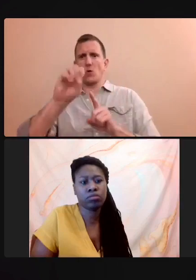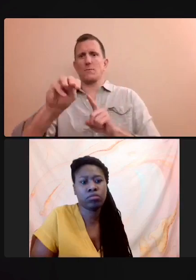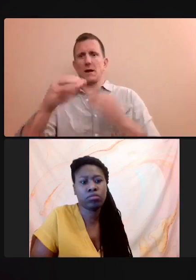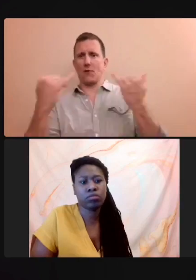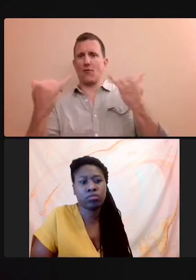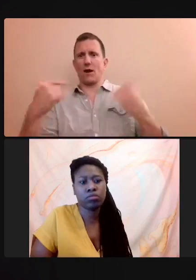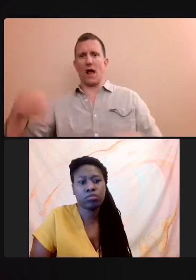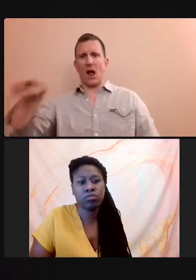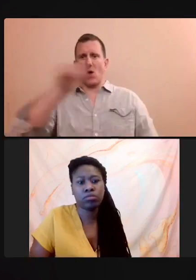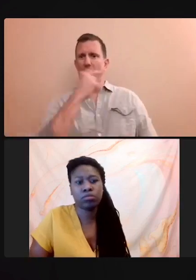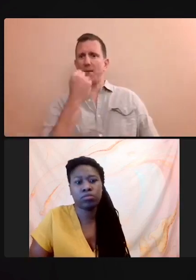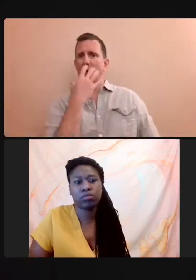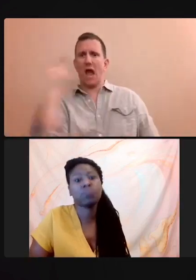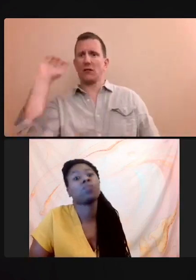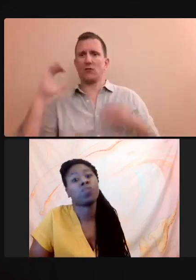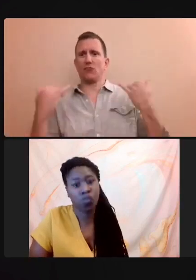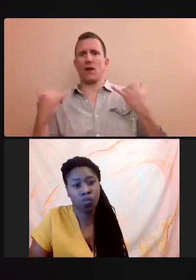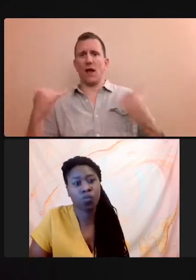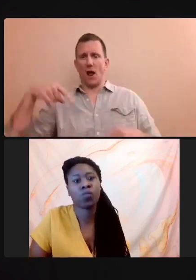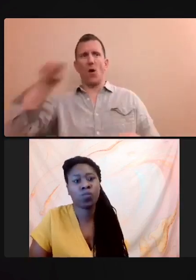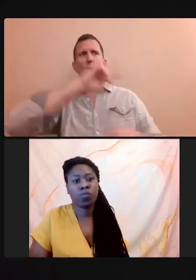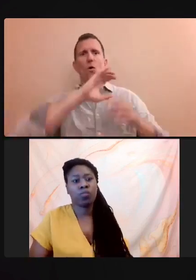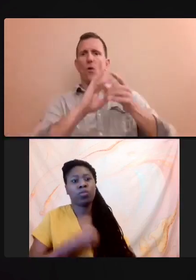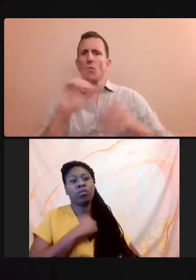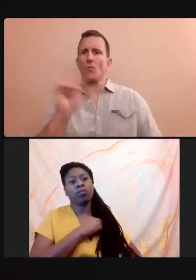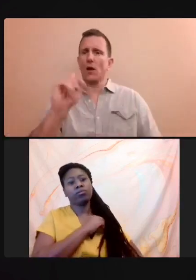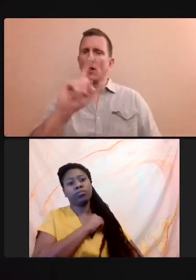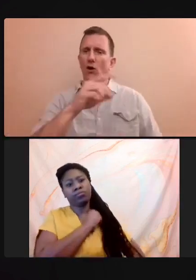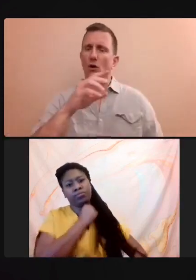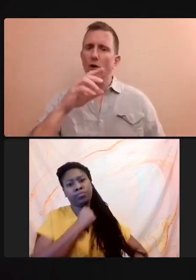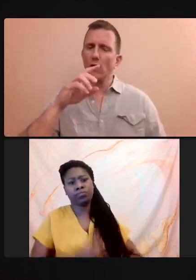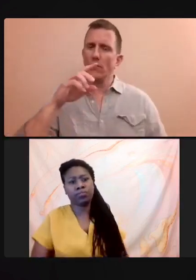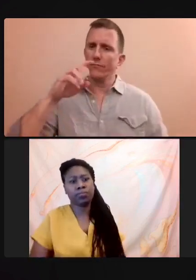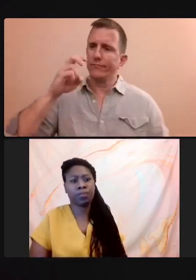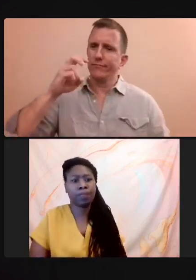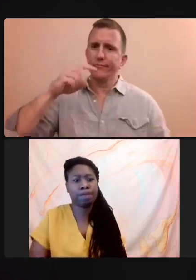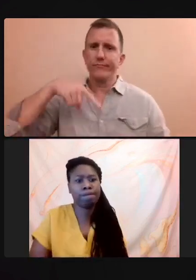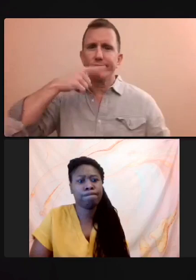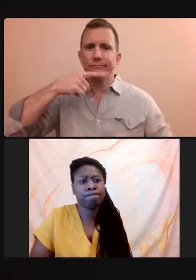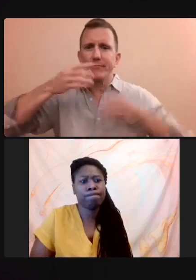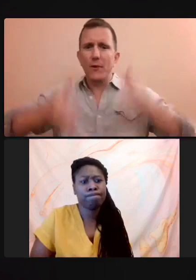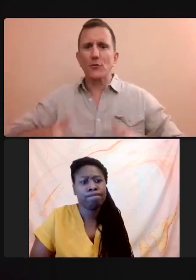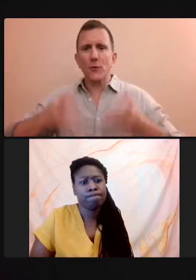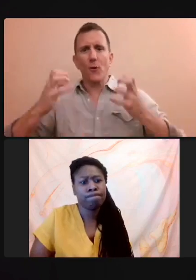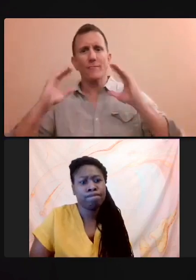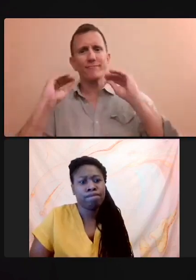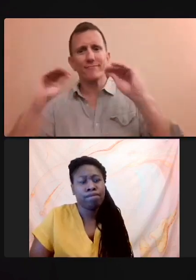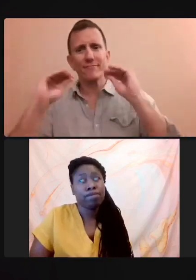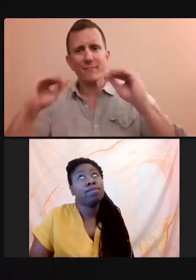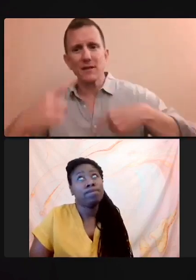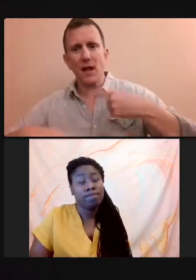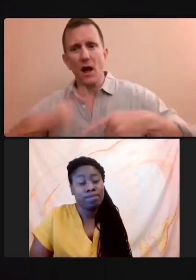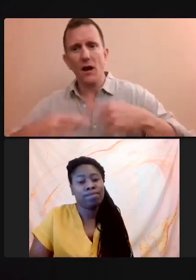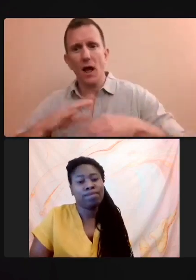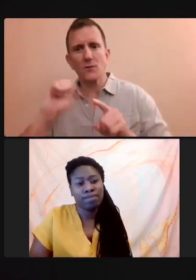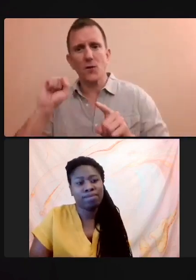Let me look at my piece of paper. I have the question for you. What is you know, you might ask. No, we're not doing that right.